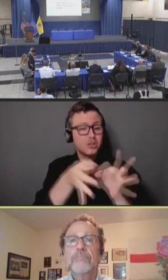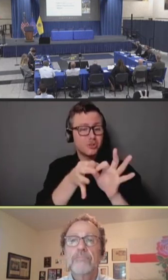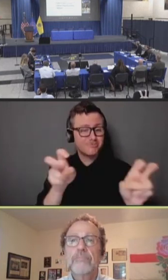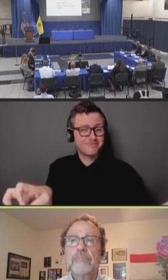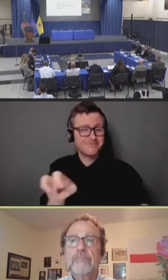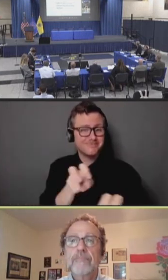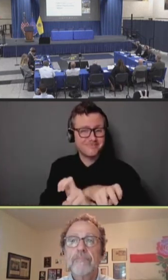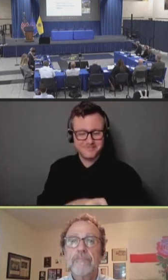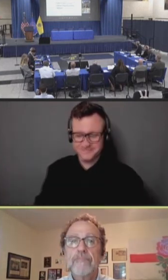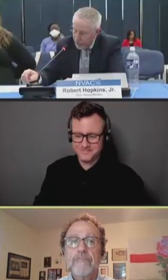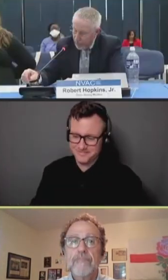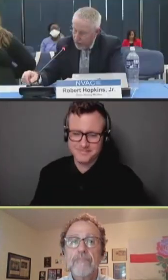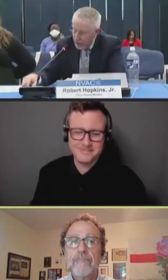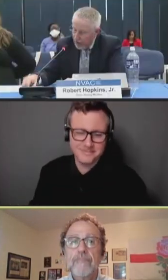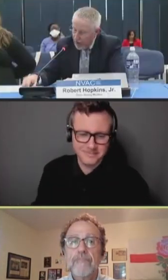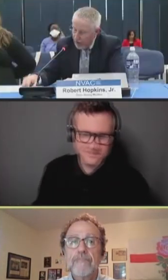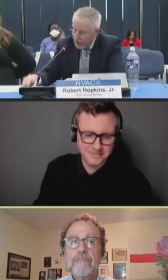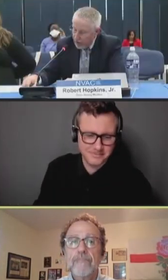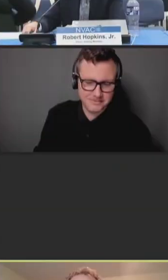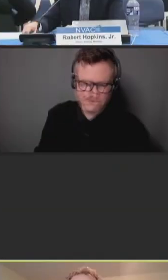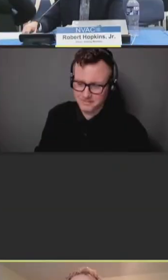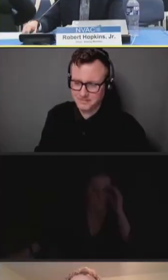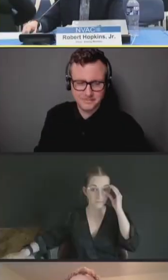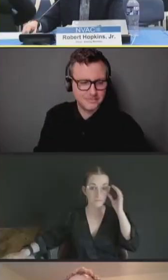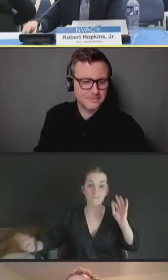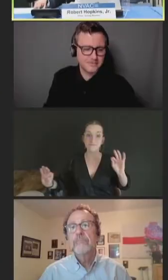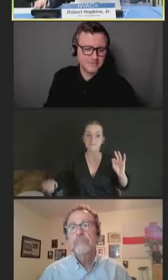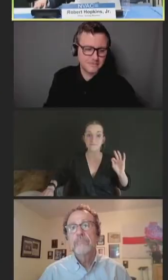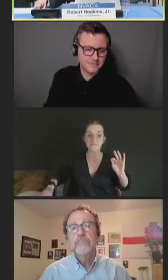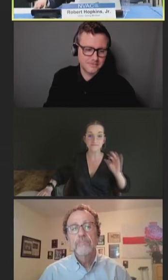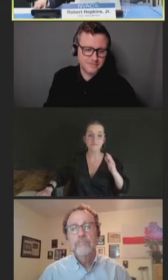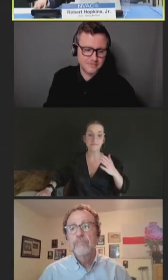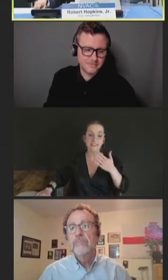much, [unintelligible] Slater. Next for HRSA, Roxanna Diba.